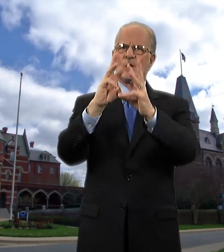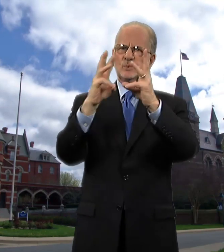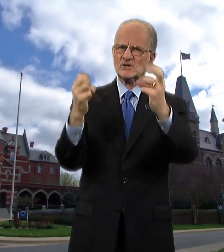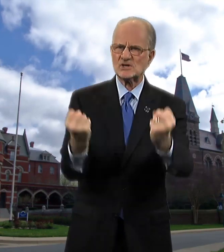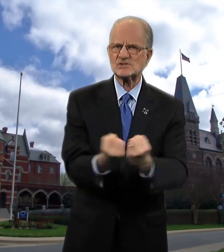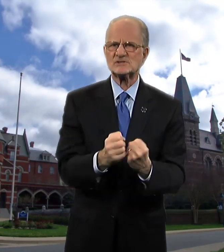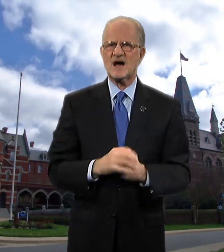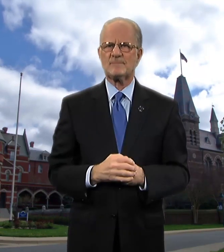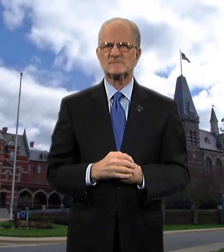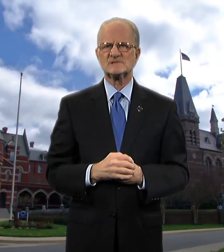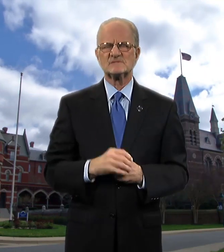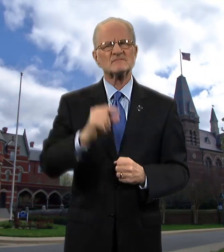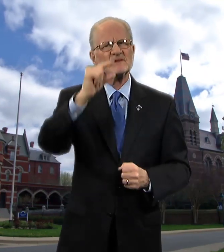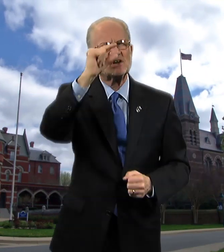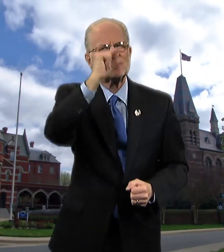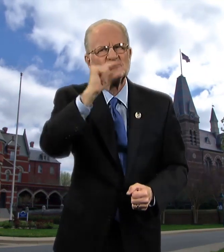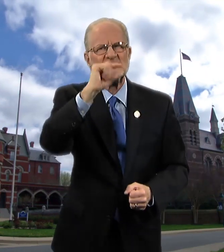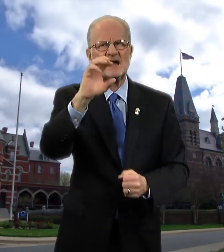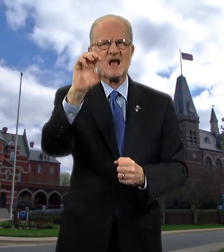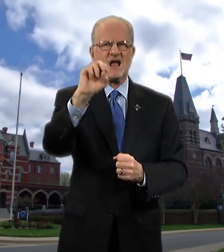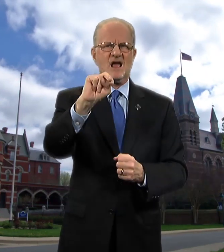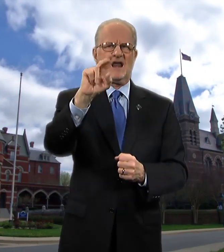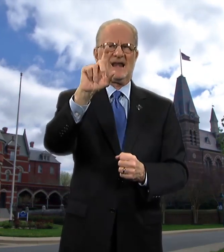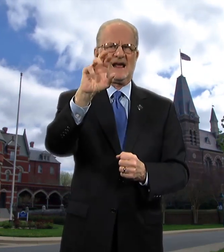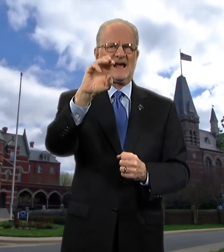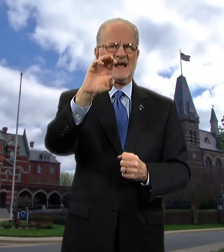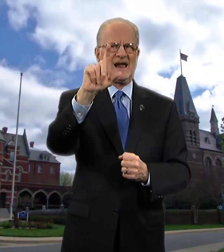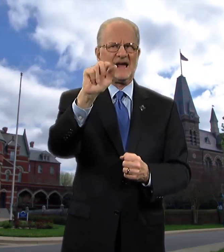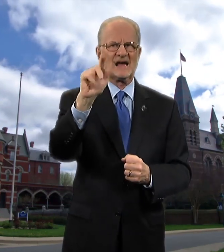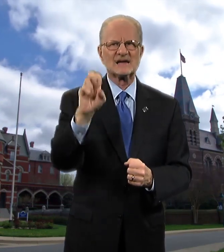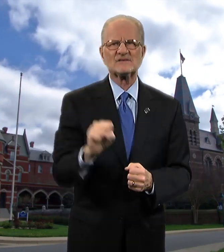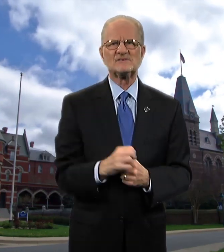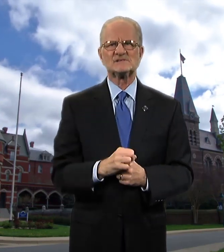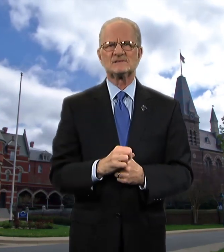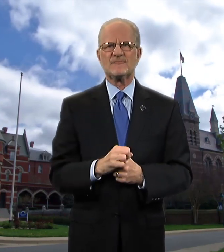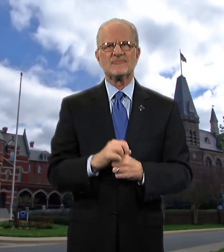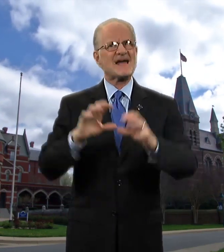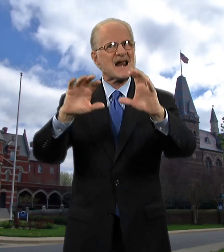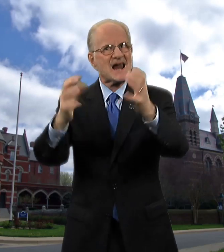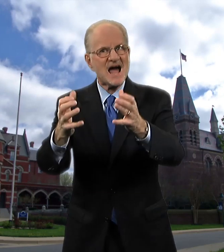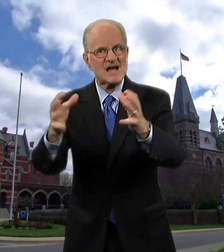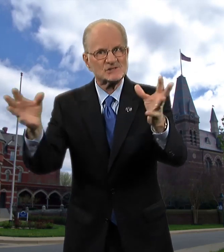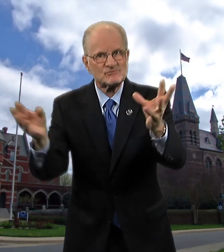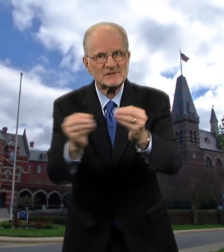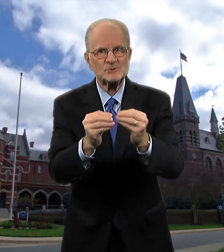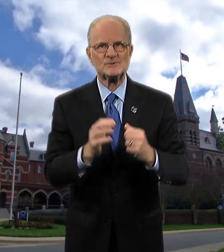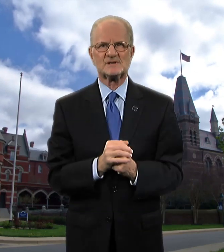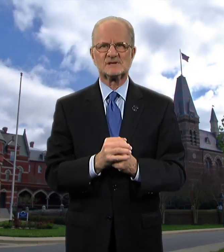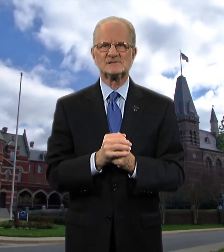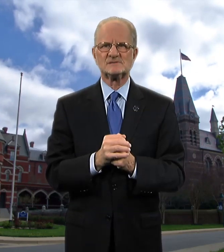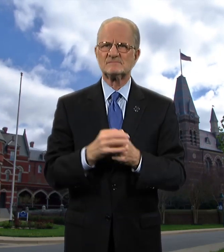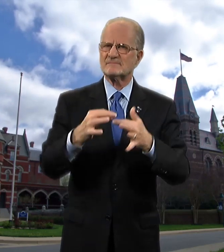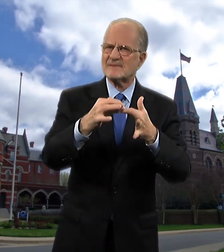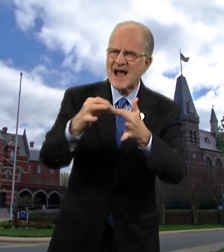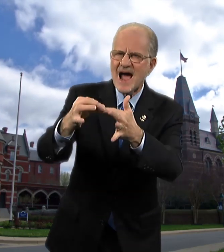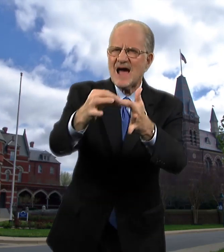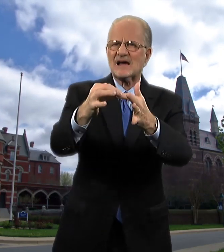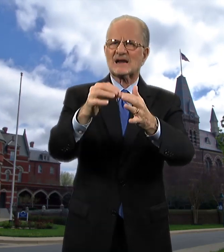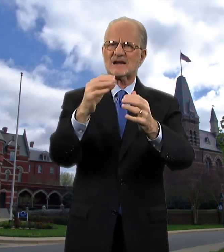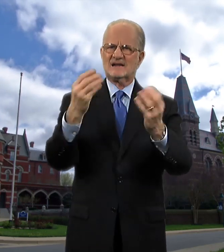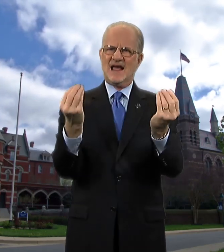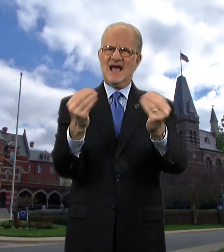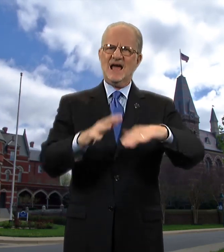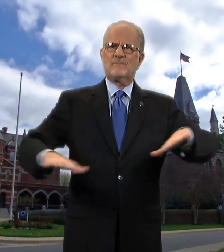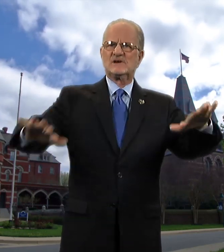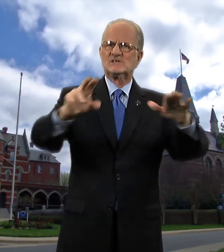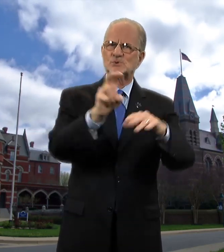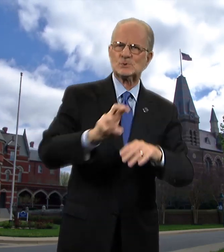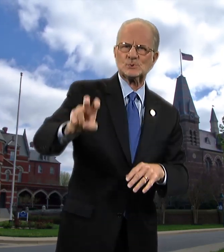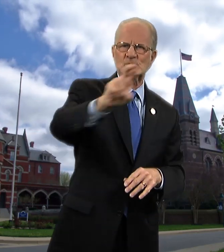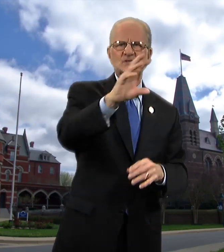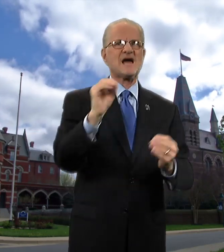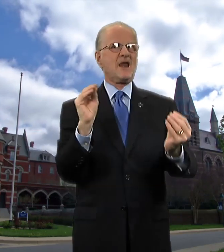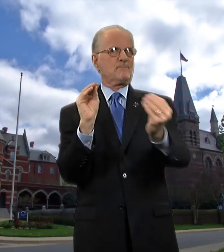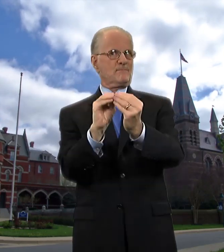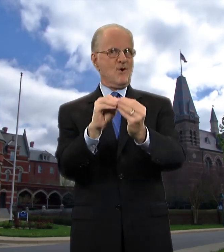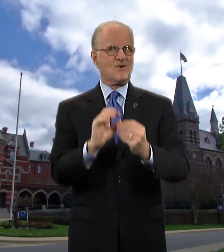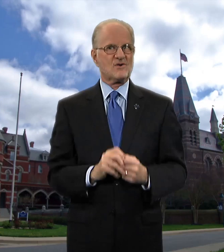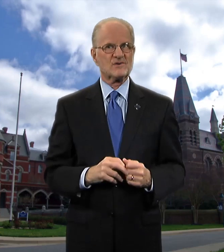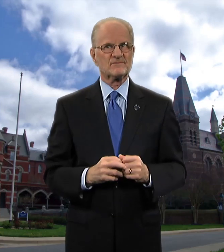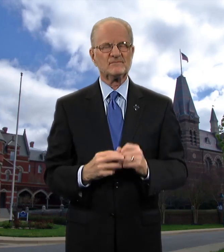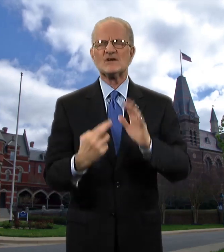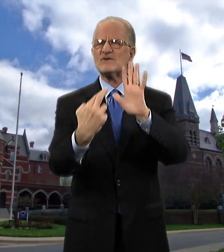Greek conclaves, class reunions, guided campus tours, and more.